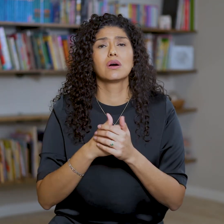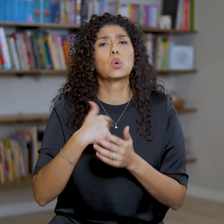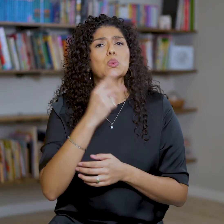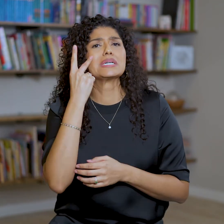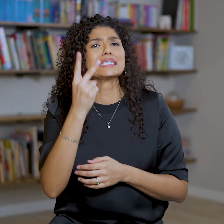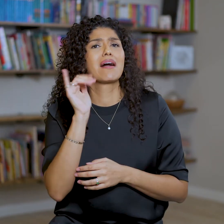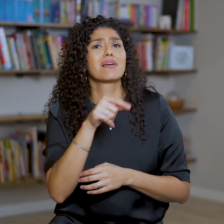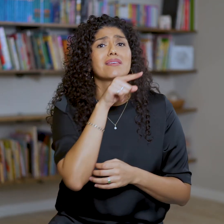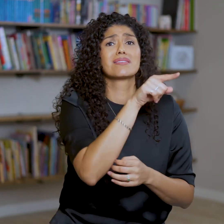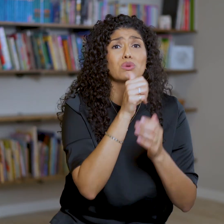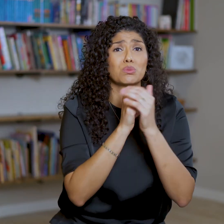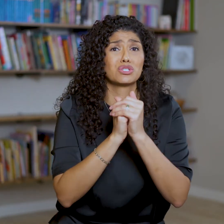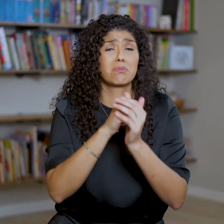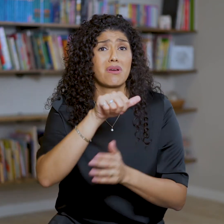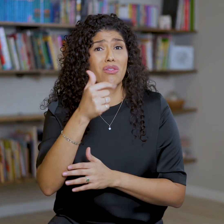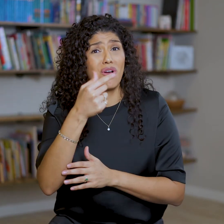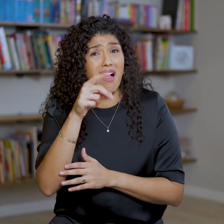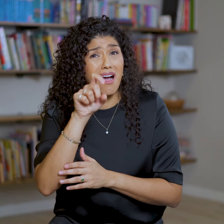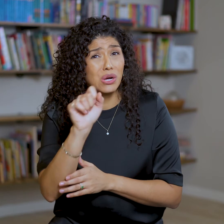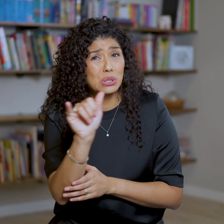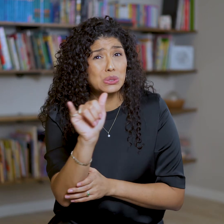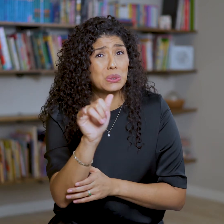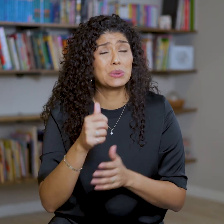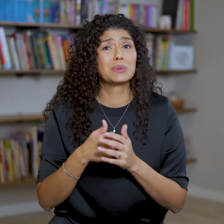we see that he worships other gods too.